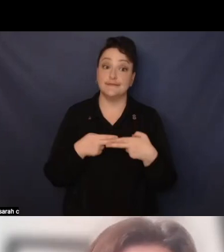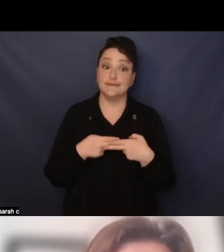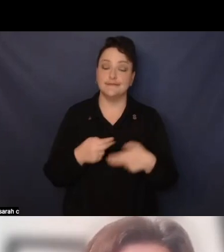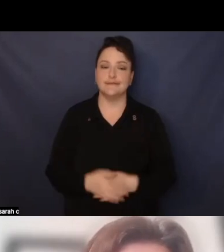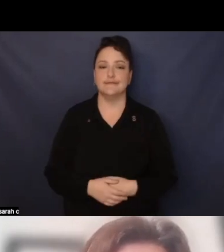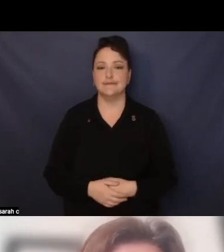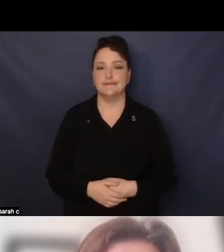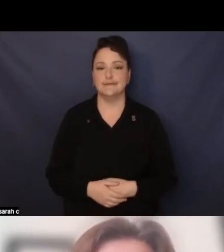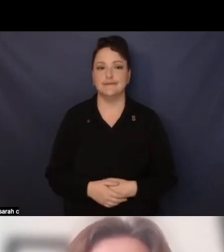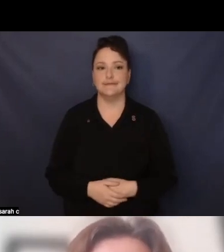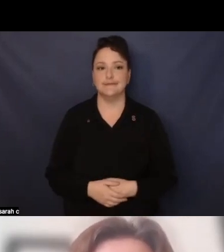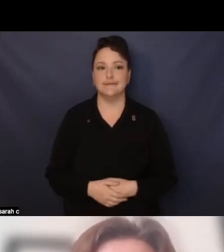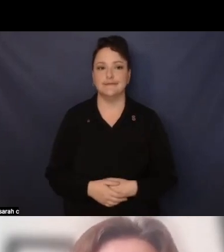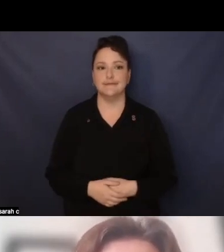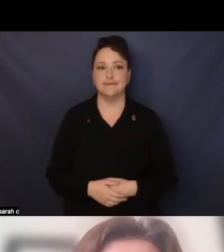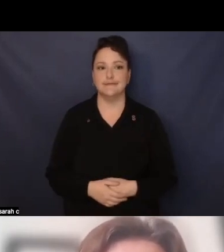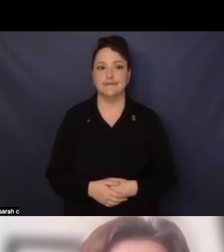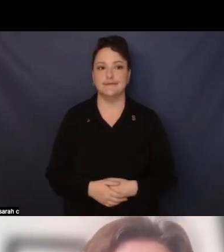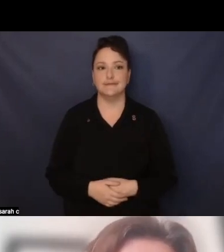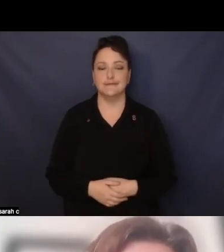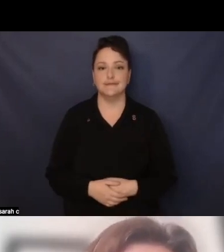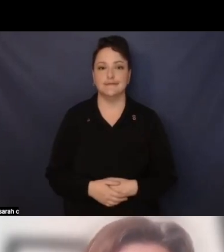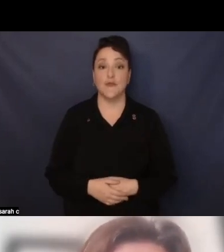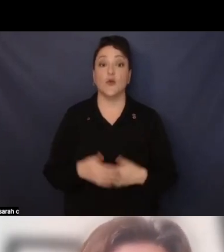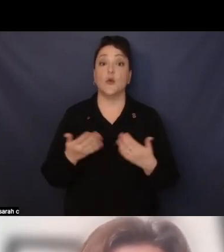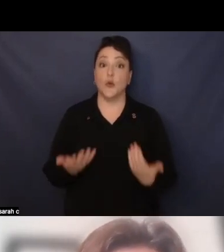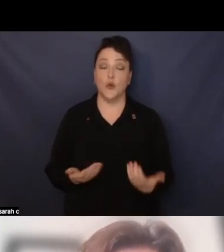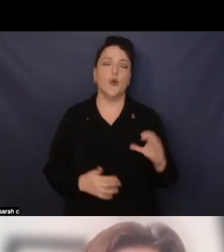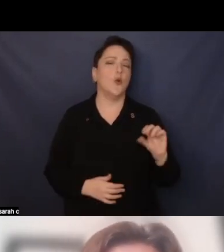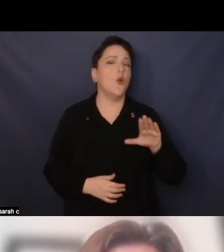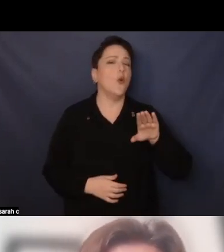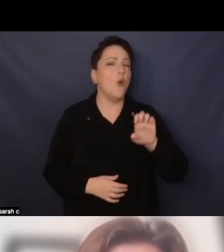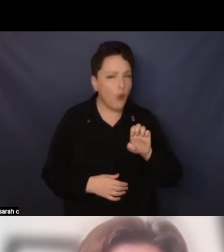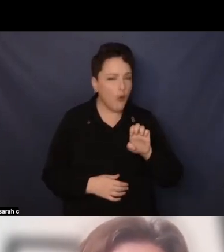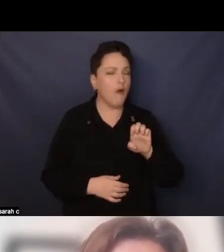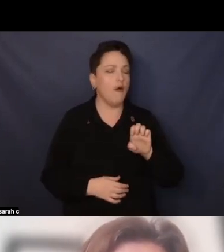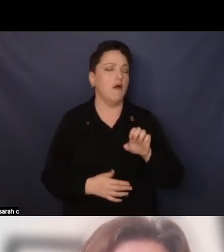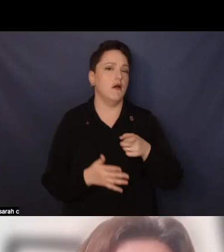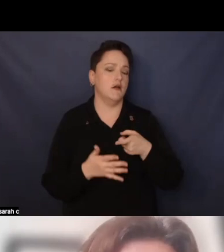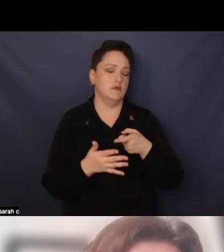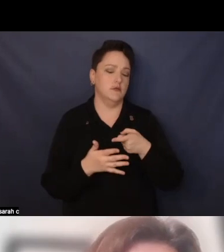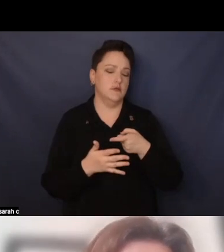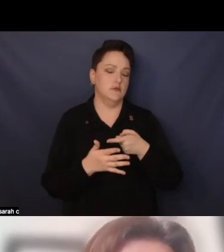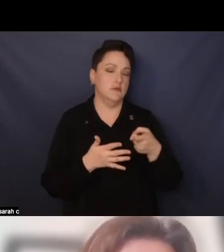Okay. The core elements of a request for reasonable accommodation is to, first of all,